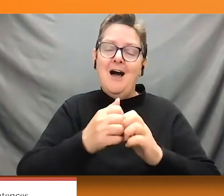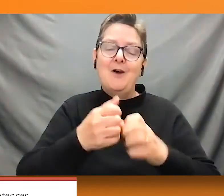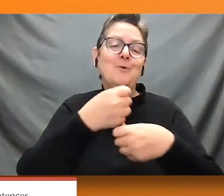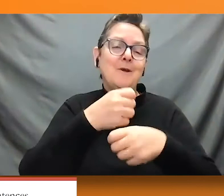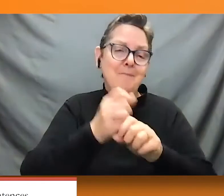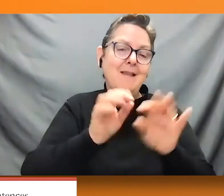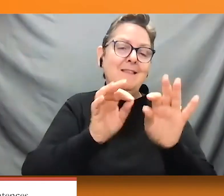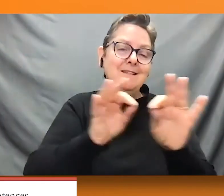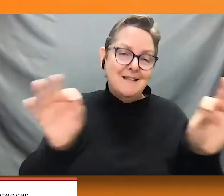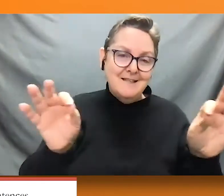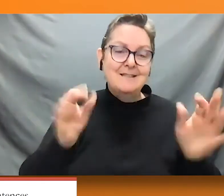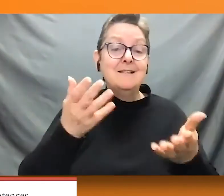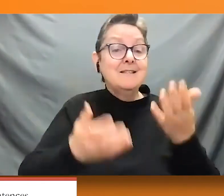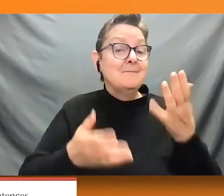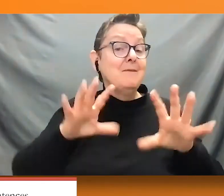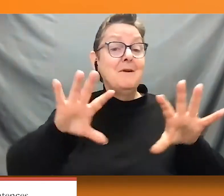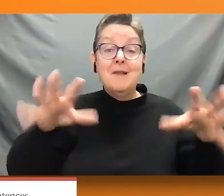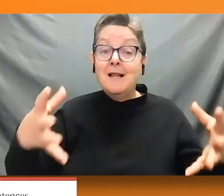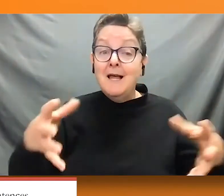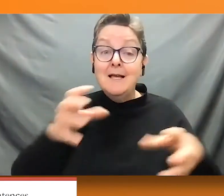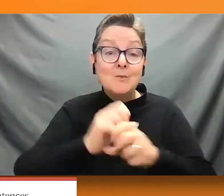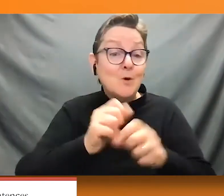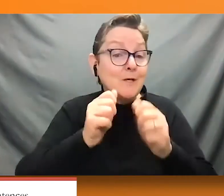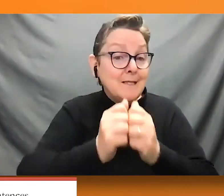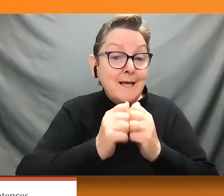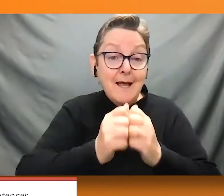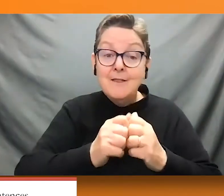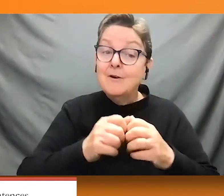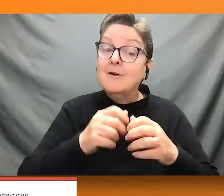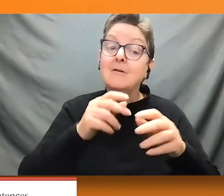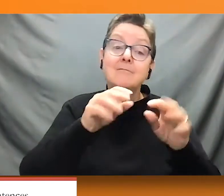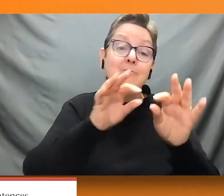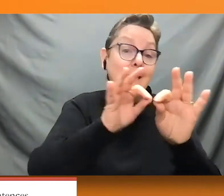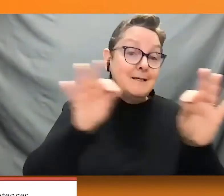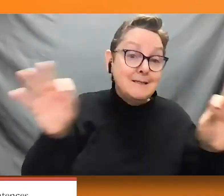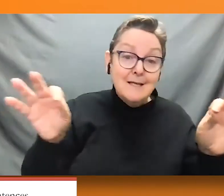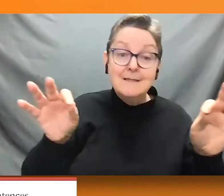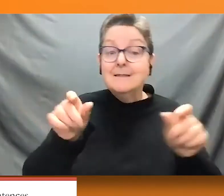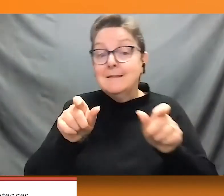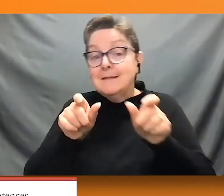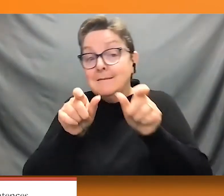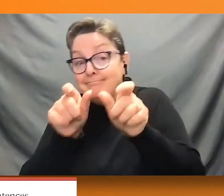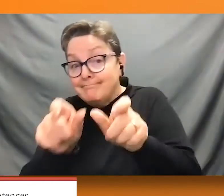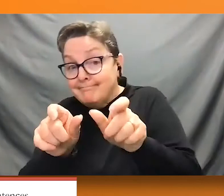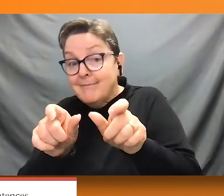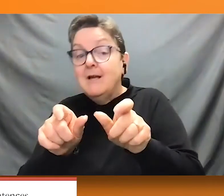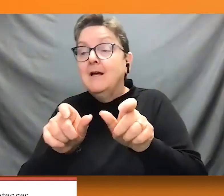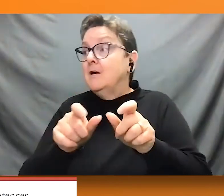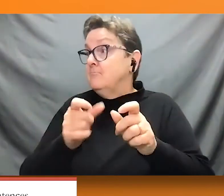how to make these sentences, how to generate them. You would probably have the class work on some together, maybe some partner work...